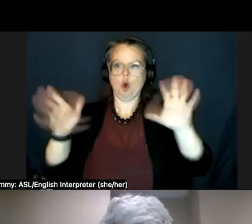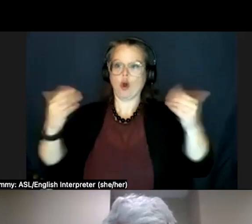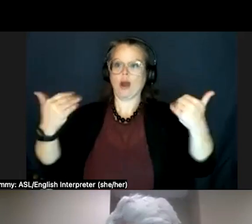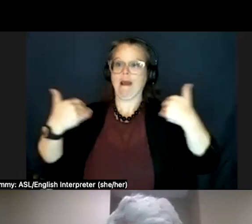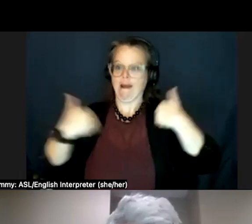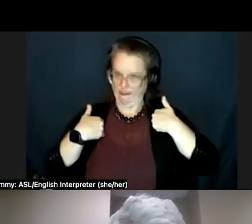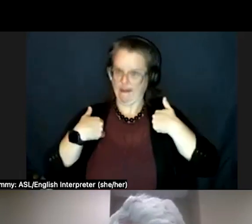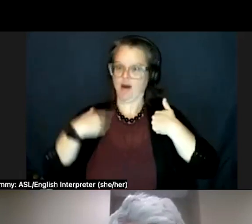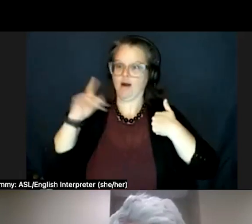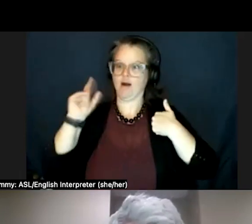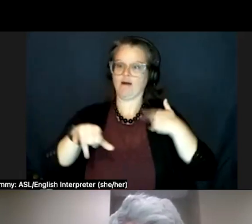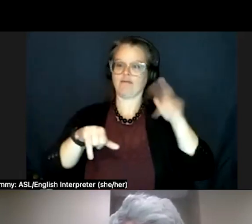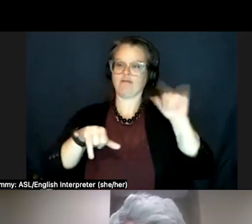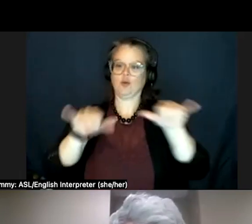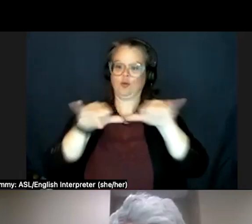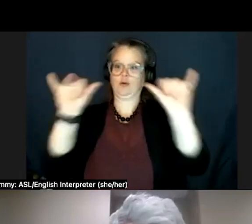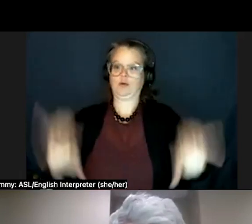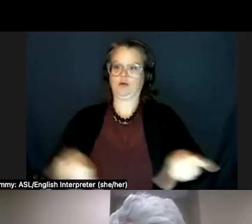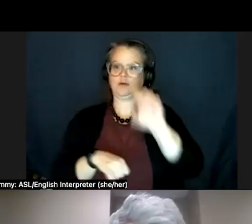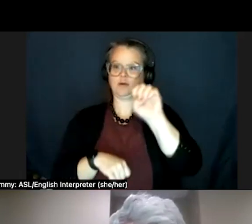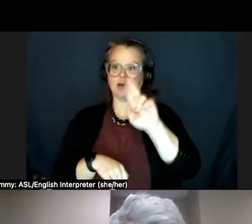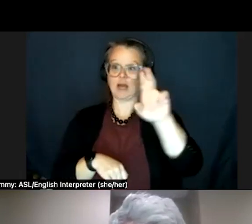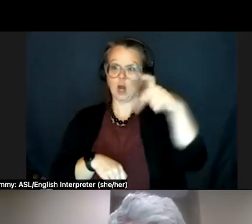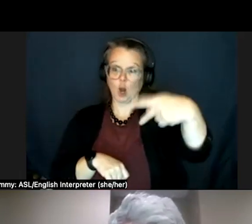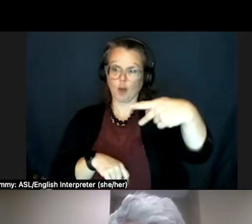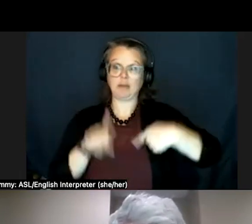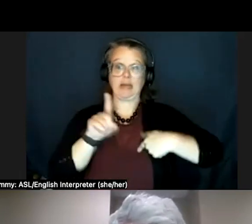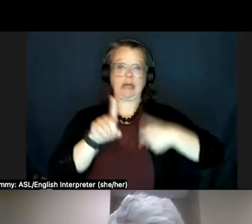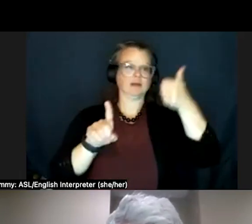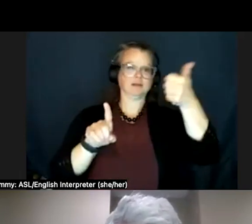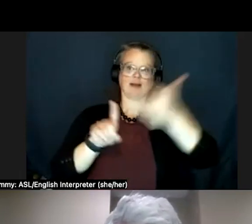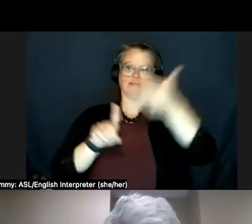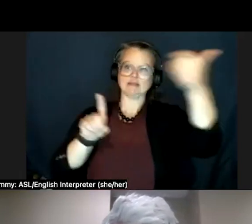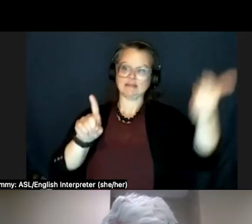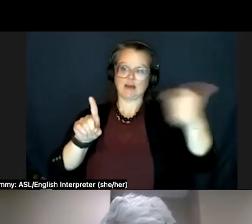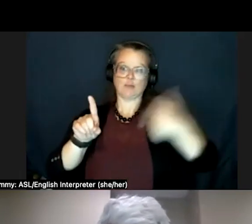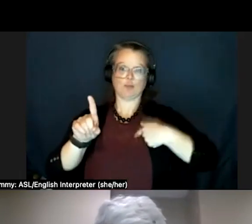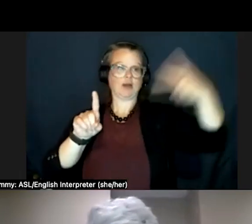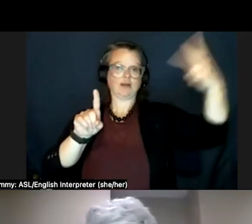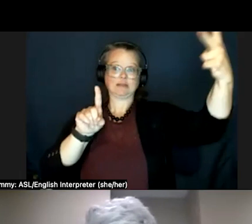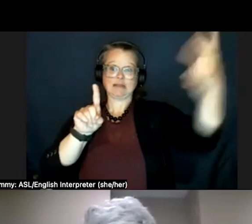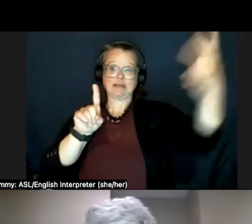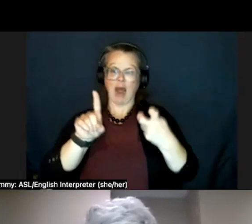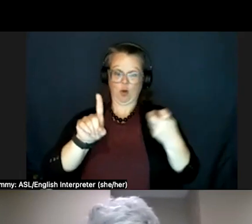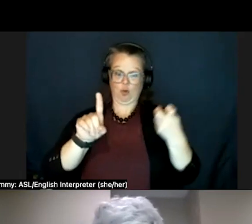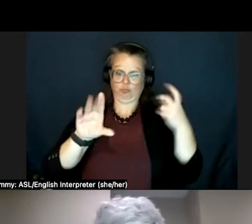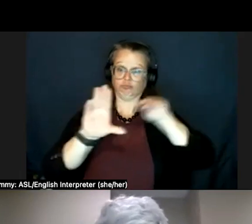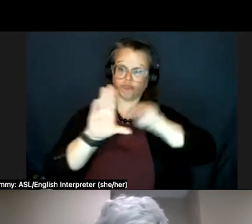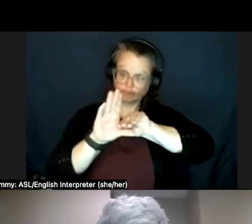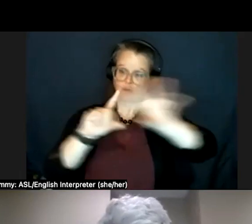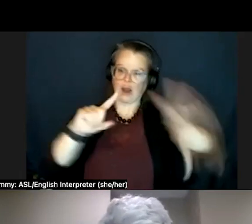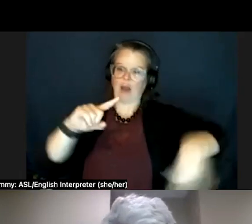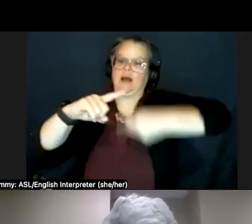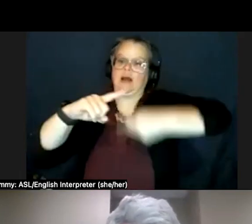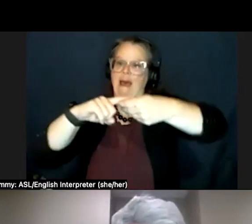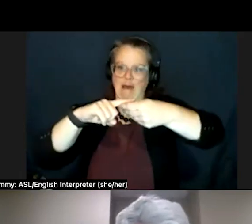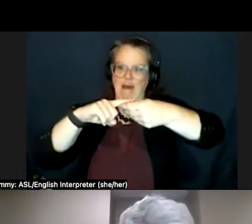without complicating your system. It portends well for where this is going as an industry and